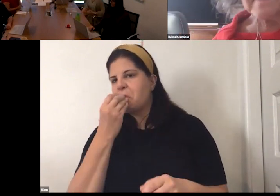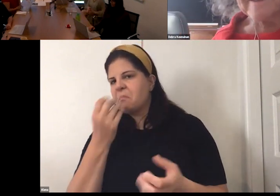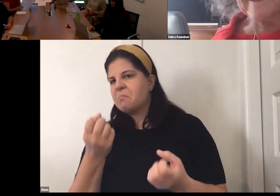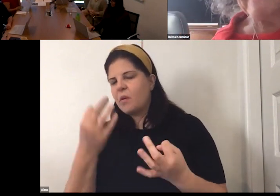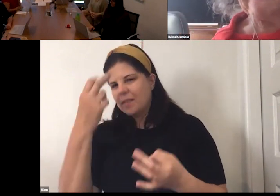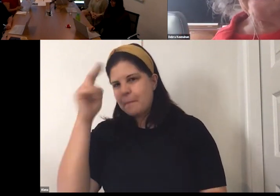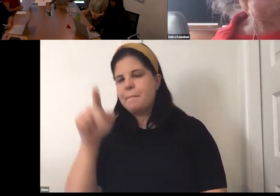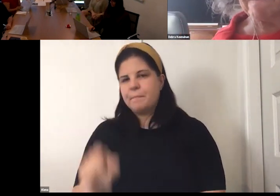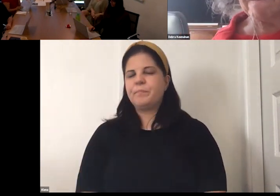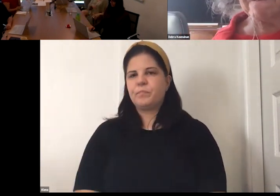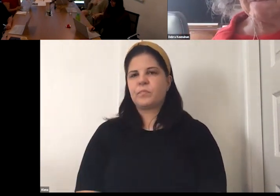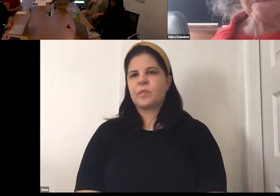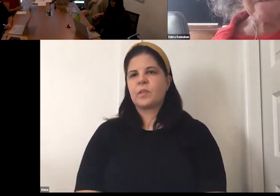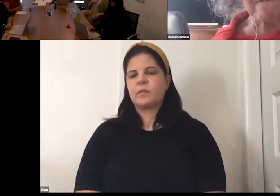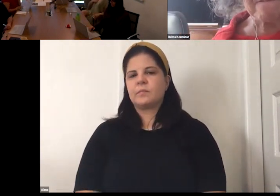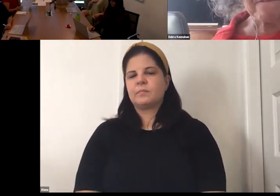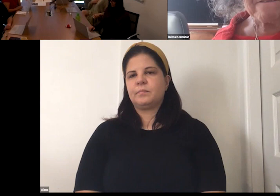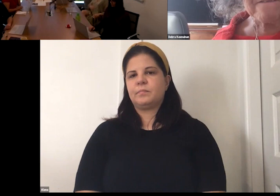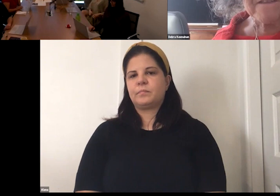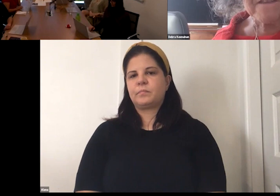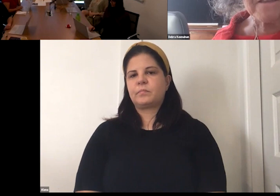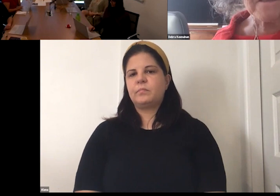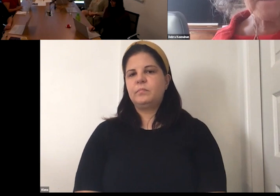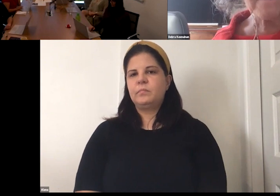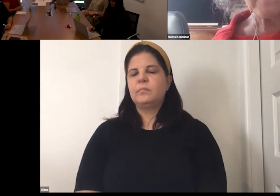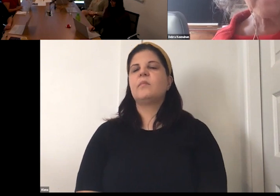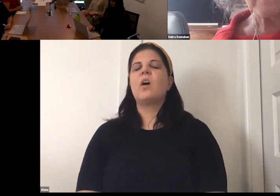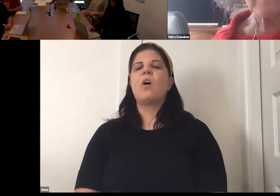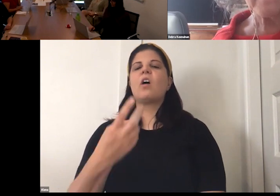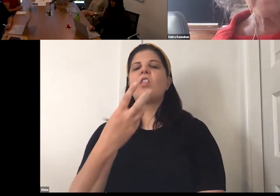Yeah, it's $30,000.